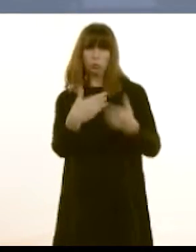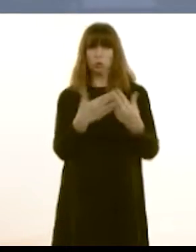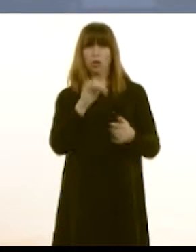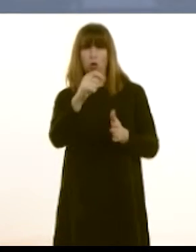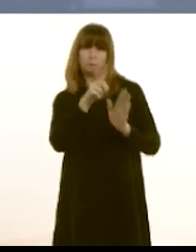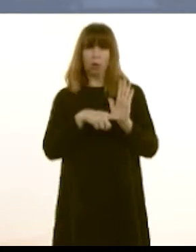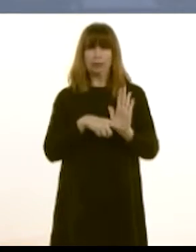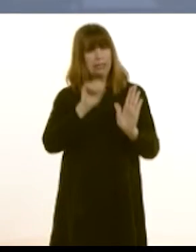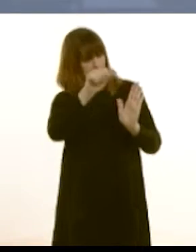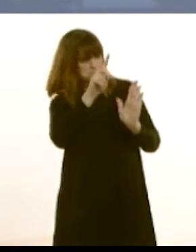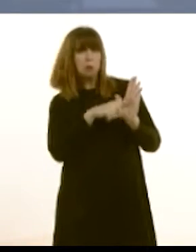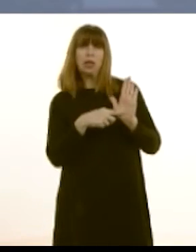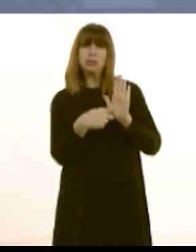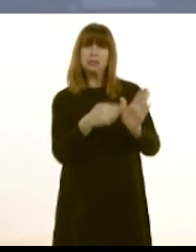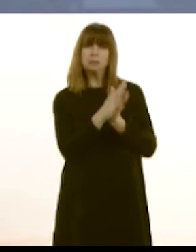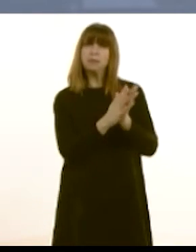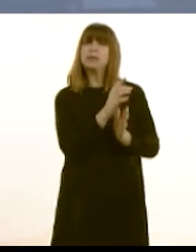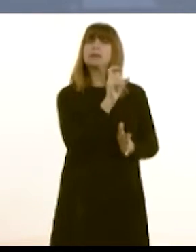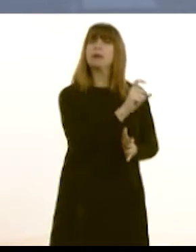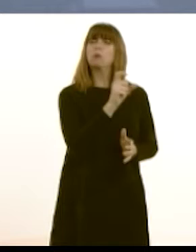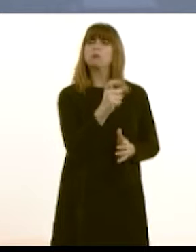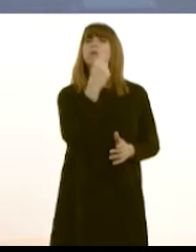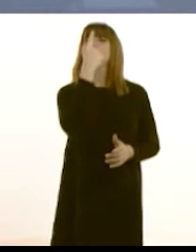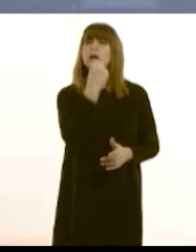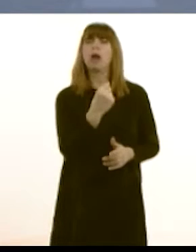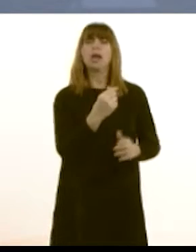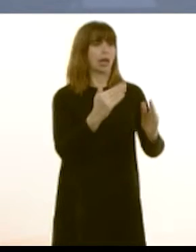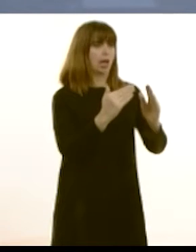Because you have a policy that enables county councils to allow house builders to develop